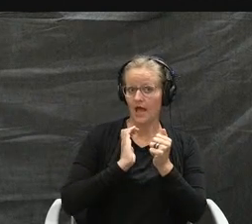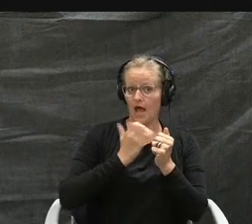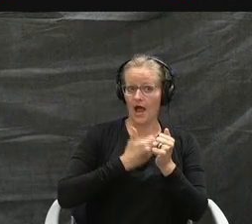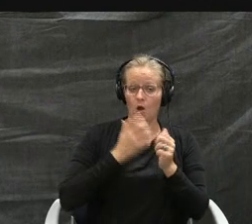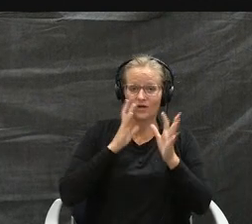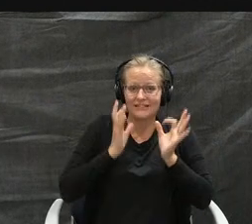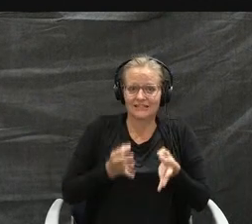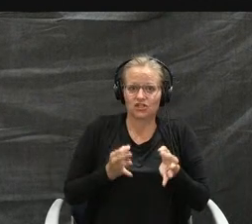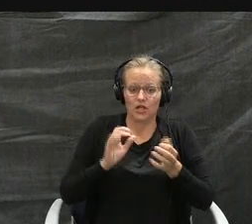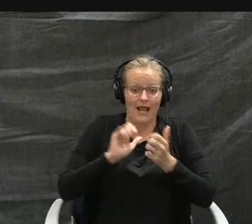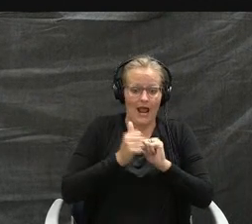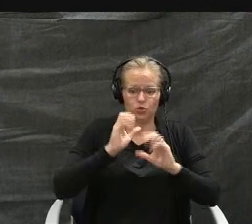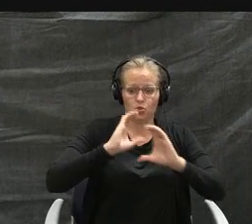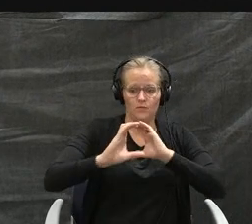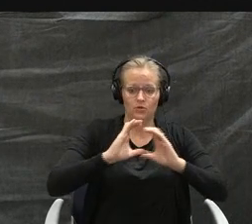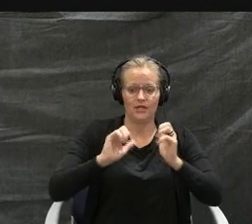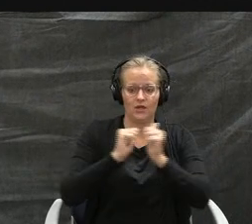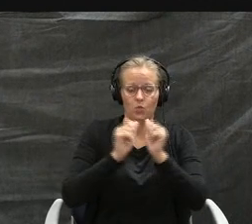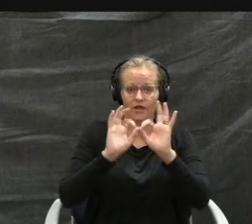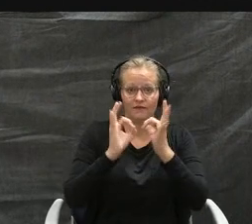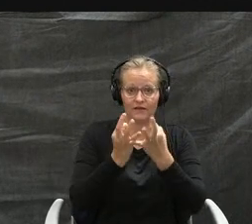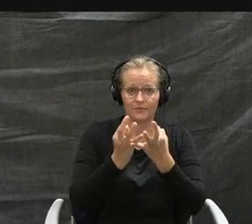this model would look like is is going to be critical.